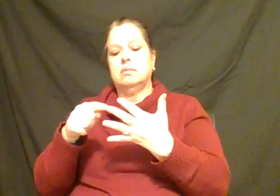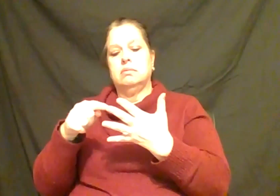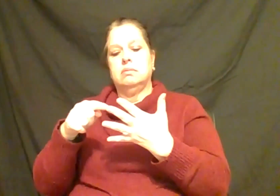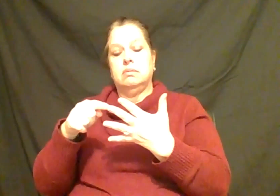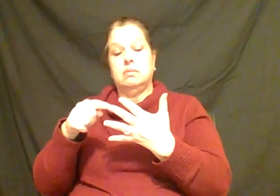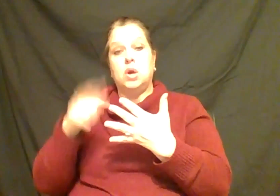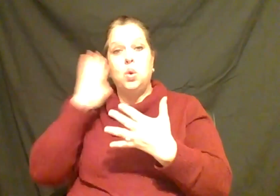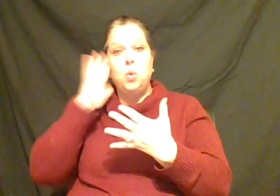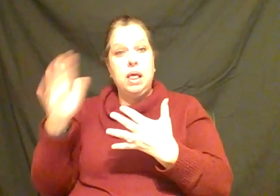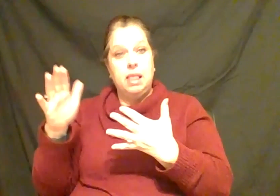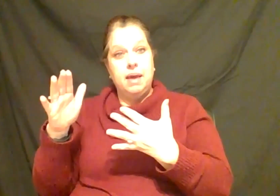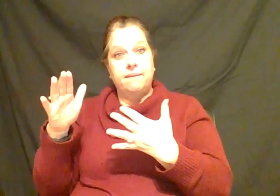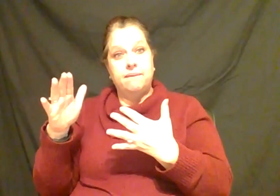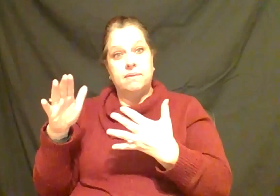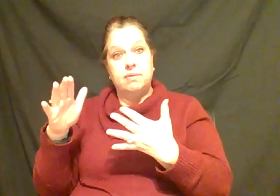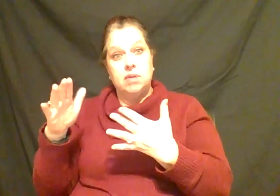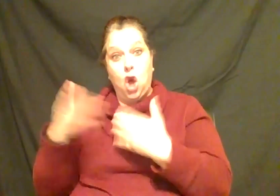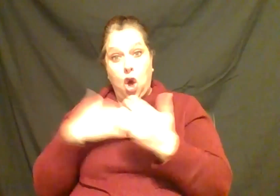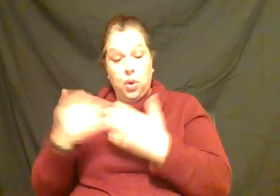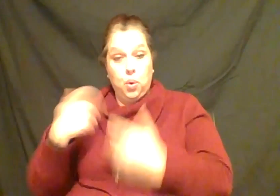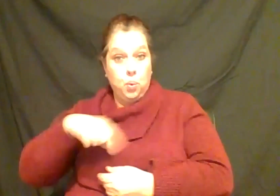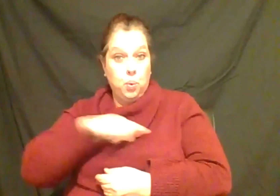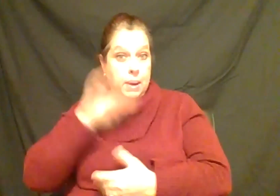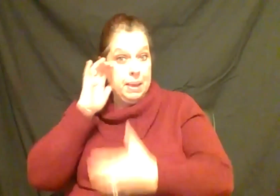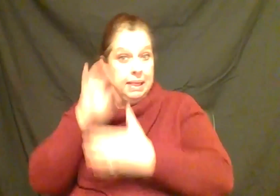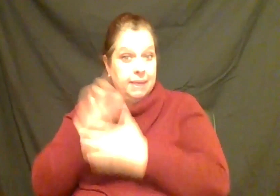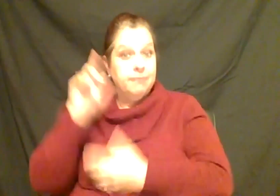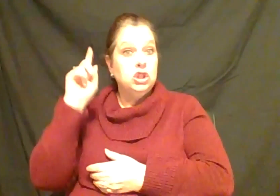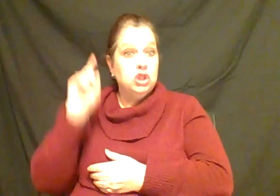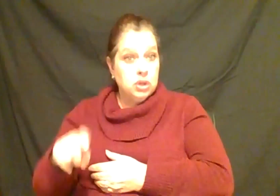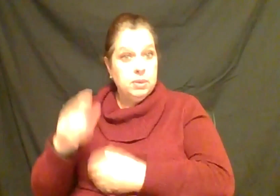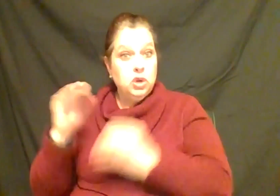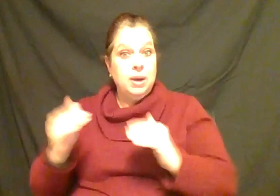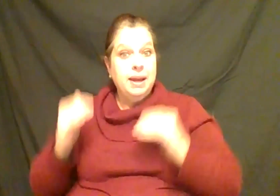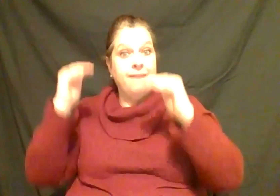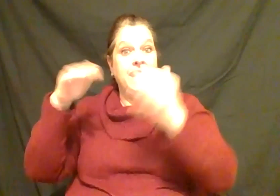some students who although we believe they should be pursuing an advanced studies diploma they're